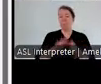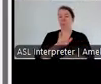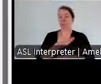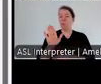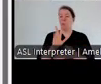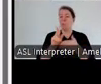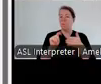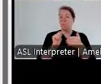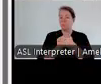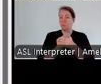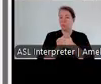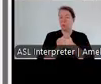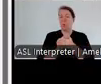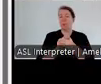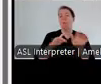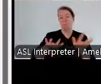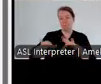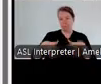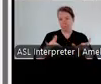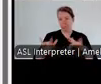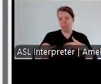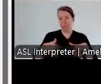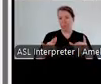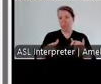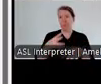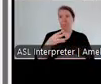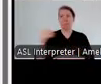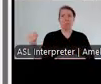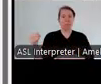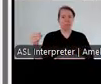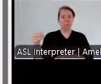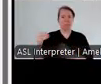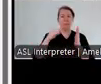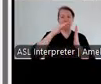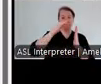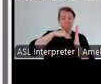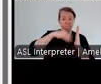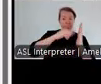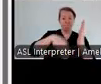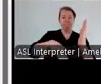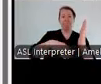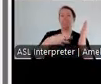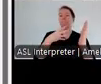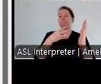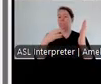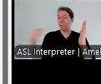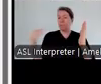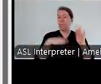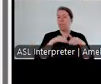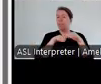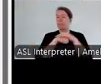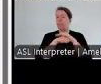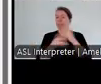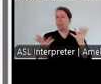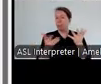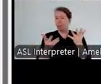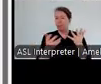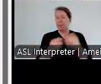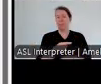and which accessibility functions they have. We've included the categories we used for this project. But please adapt it however you like.